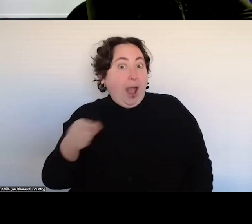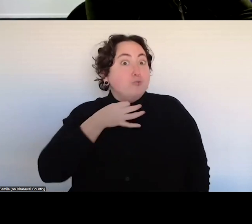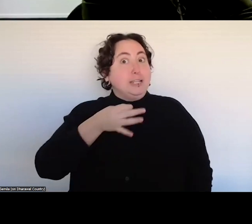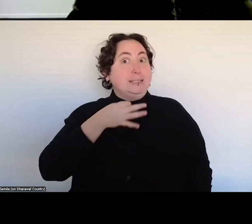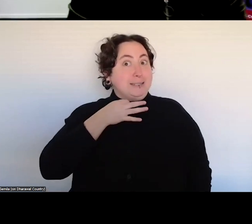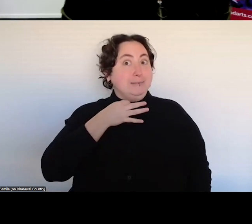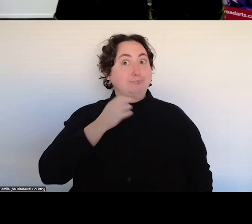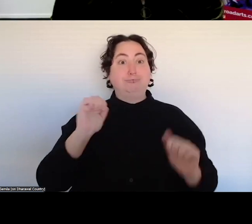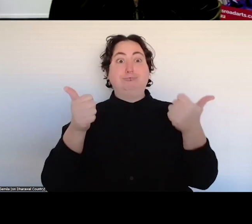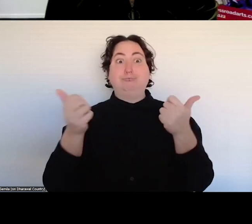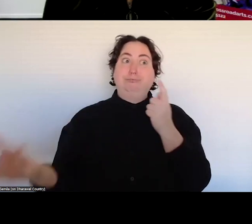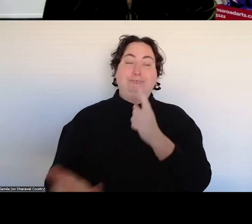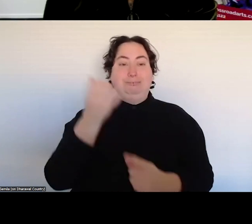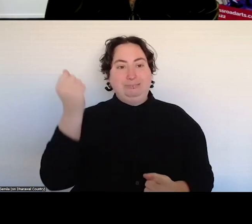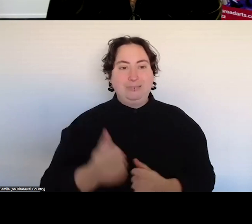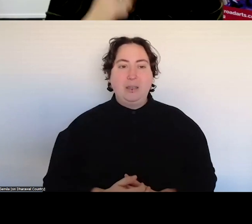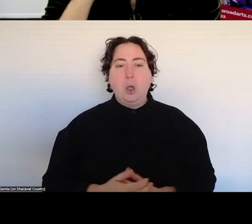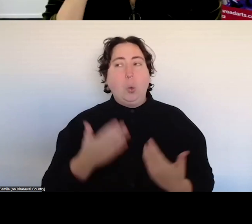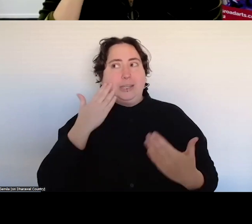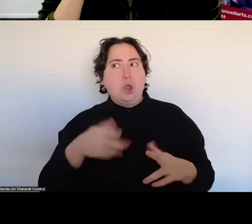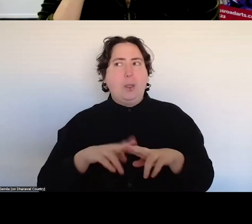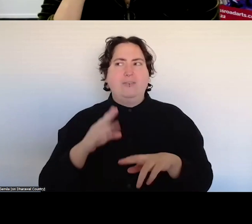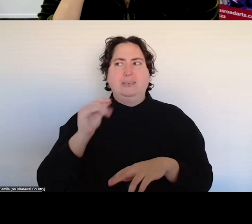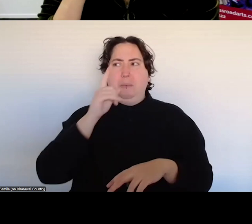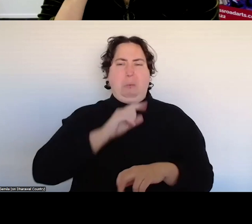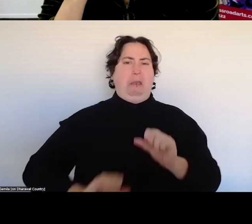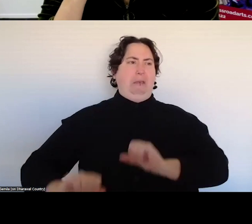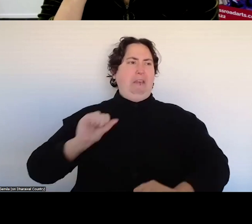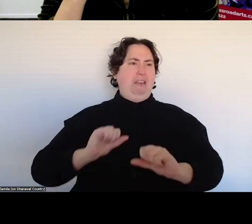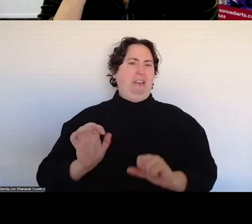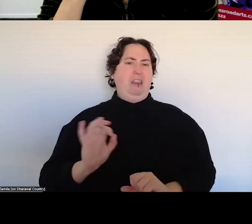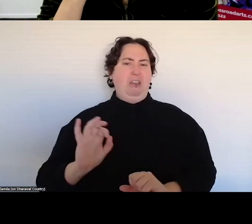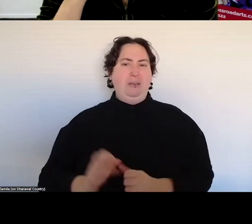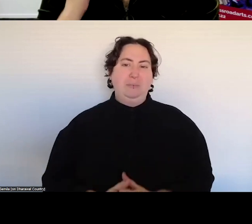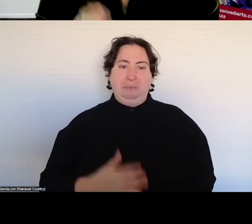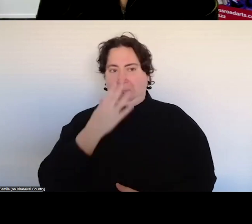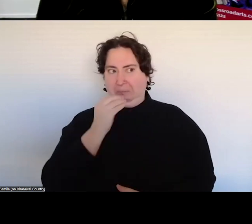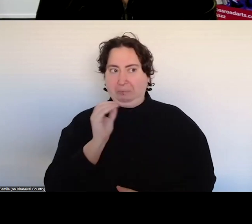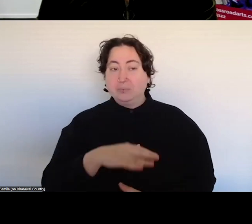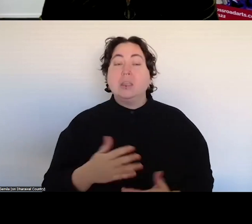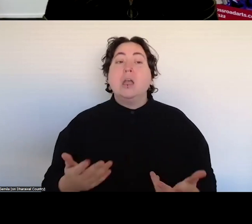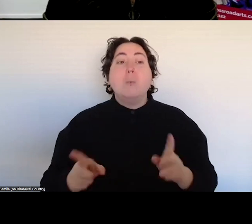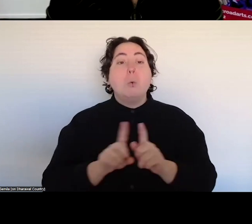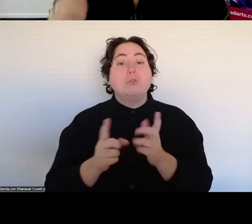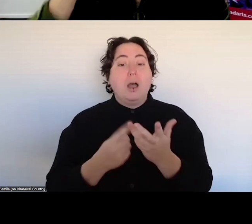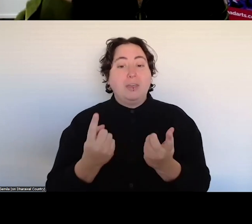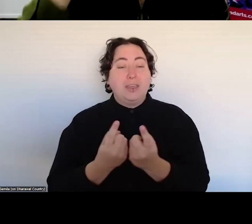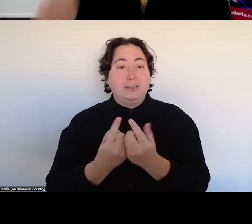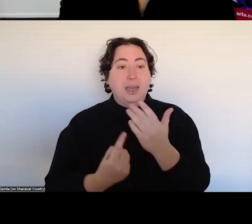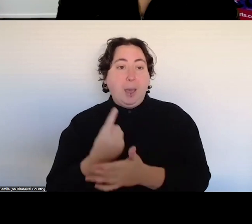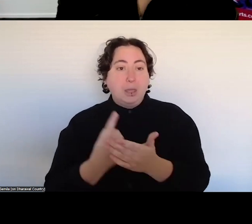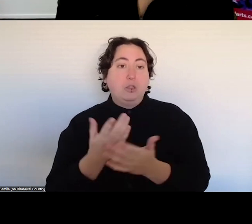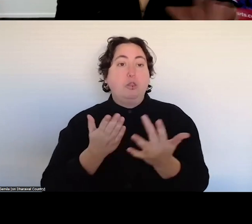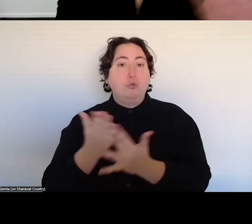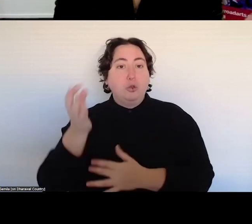we thought some of them might think, no. Through the Chamber connection and this